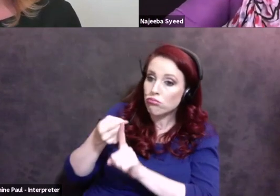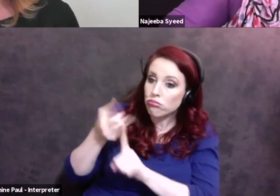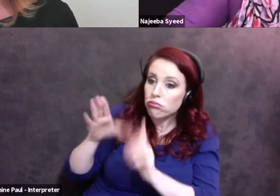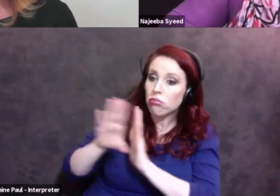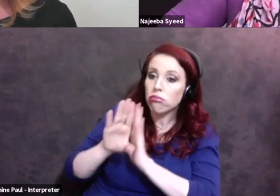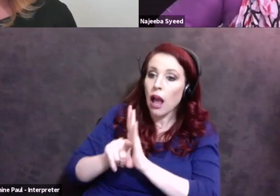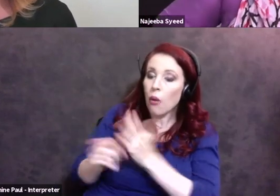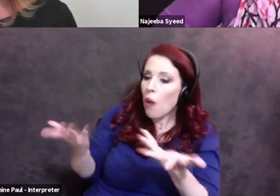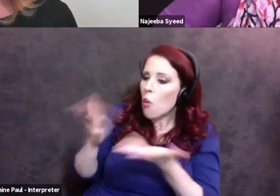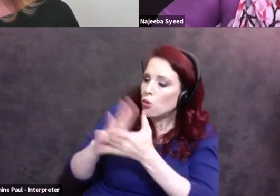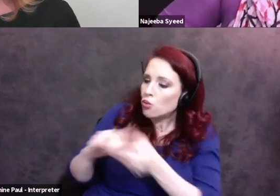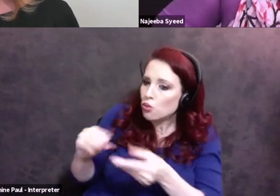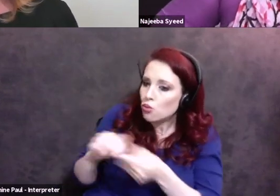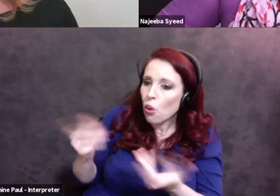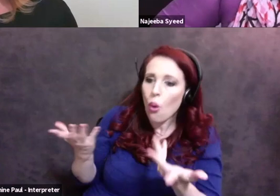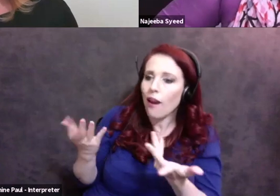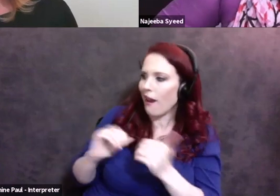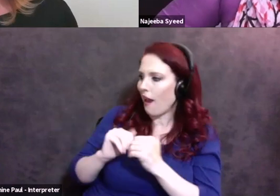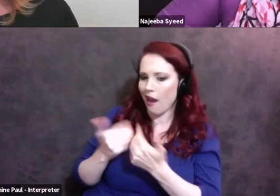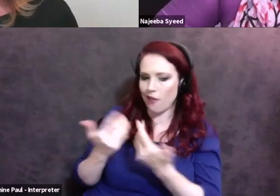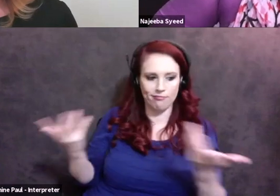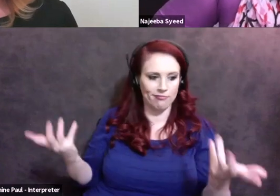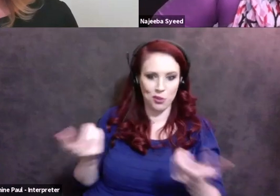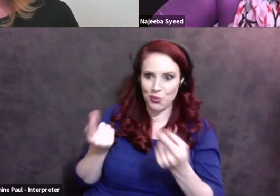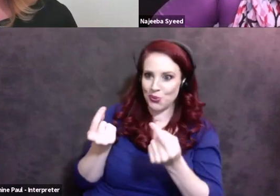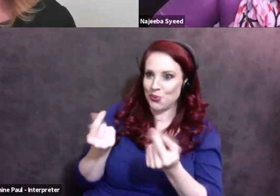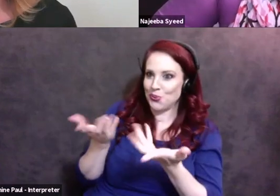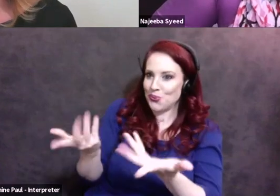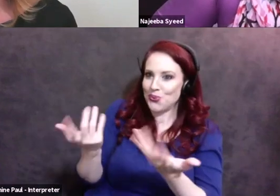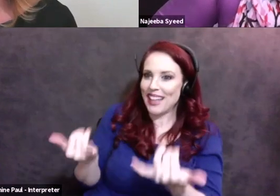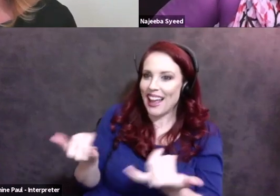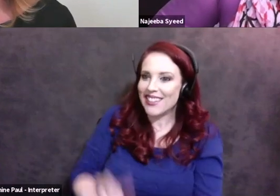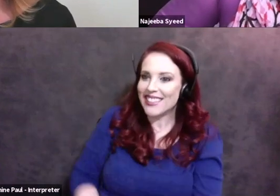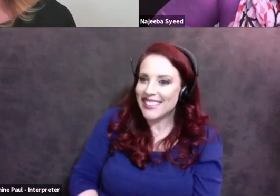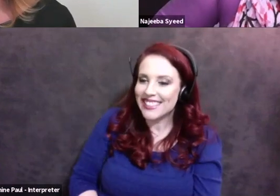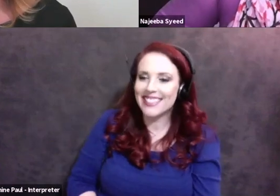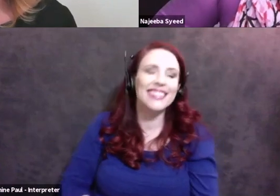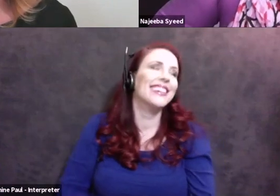What is your story and how did you end up doing what you do today? That's a great question.